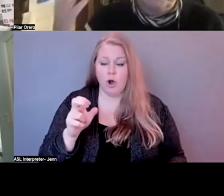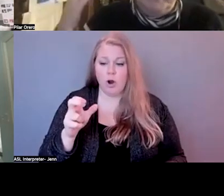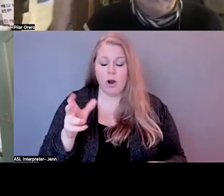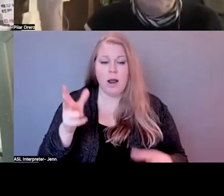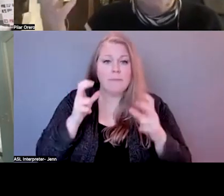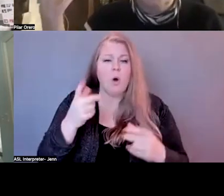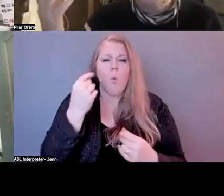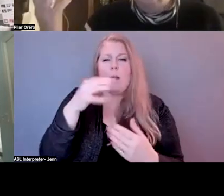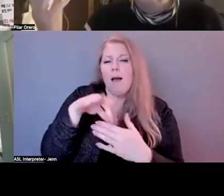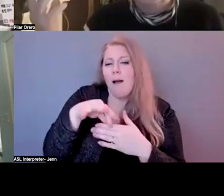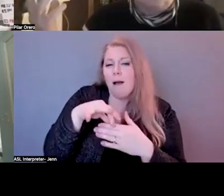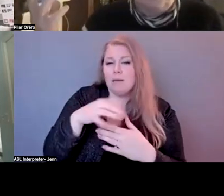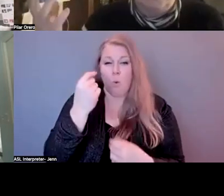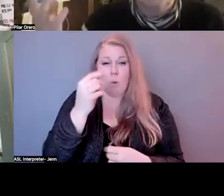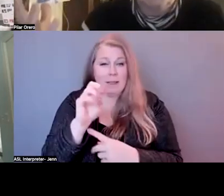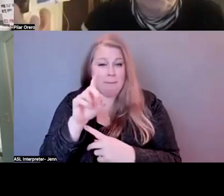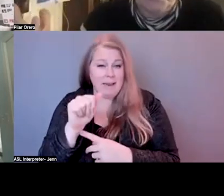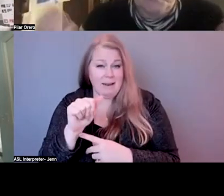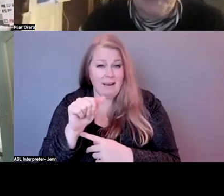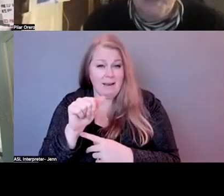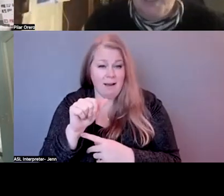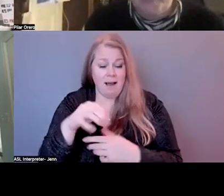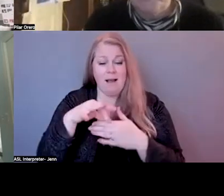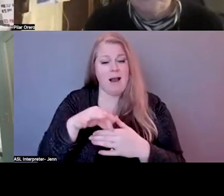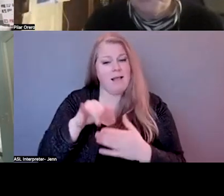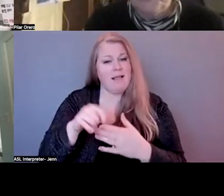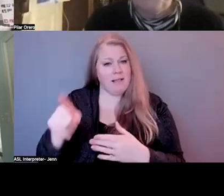The media content that they are consuming? And what are